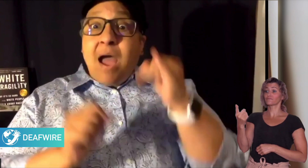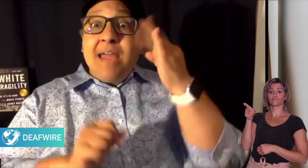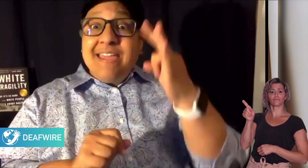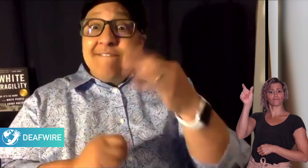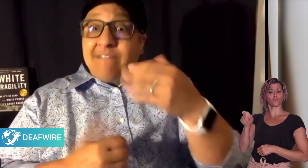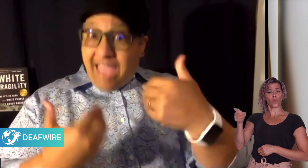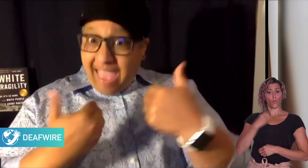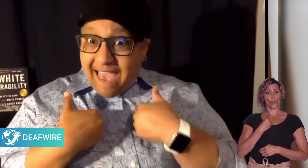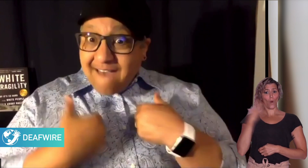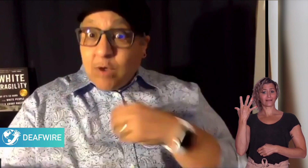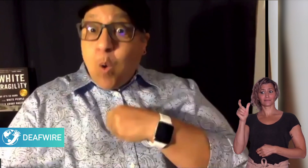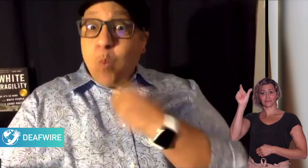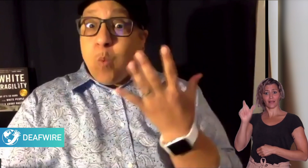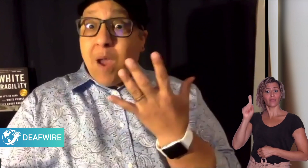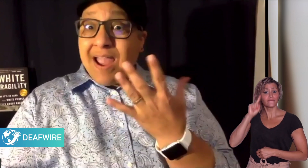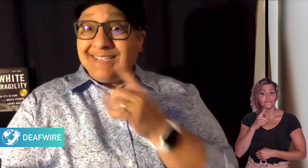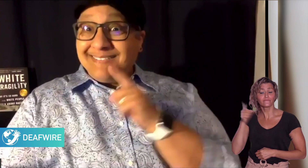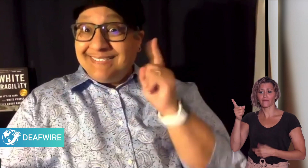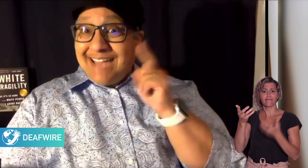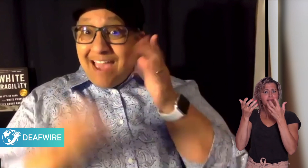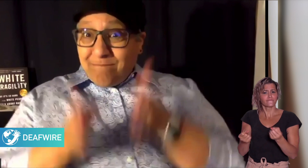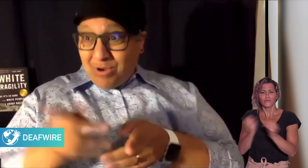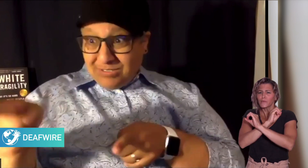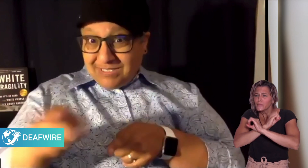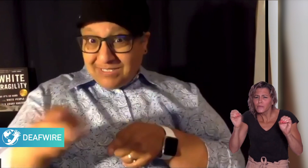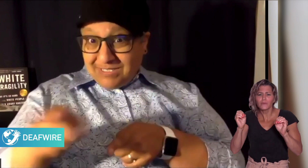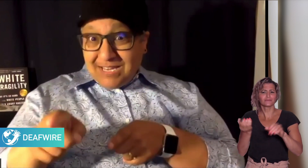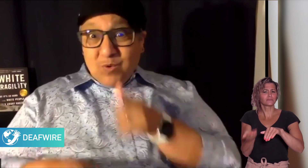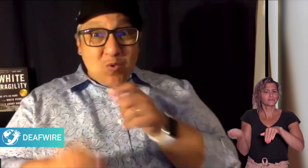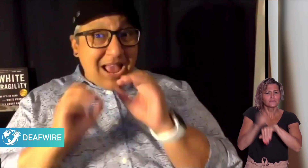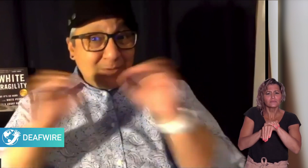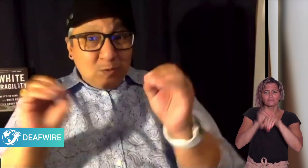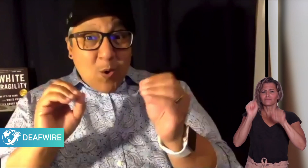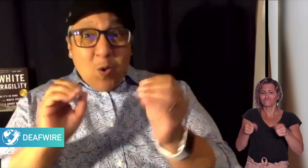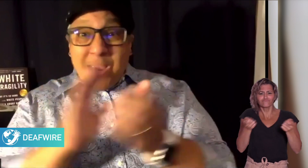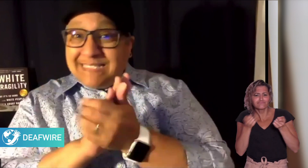But if there’s a white Deaf person with no skills,